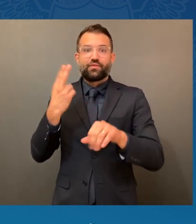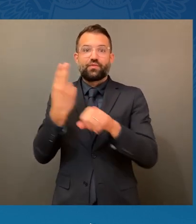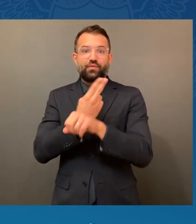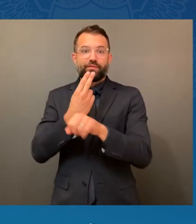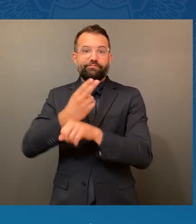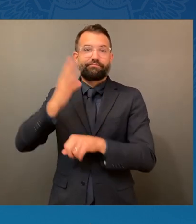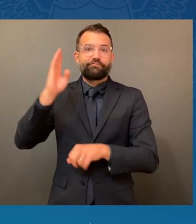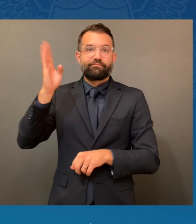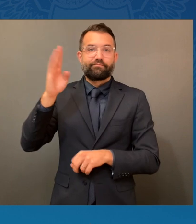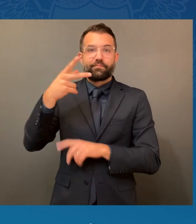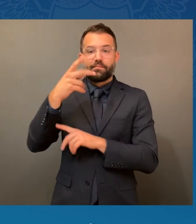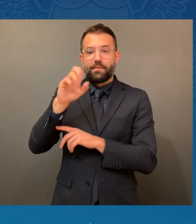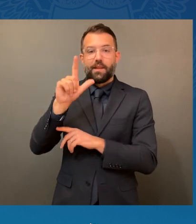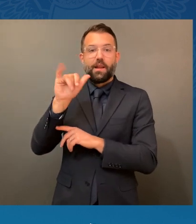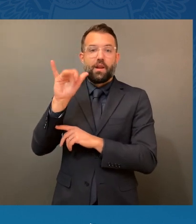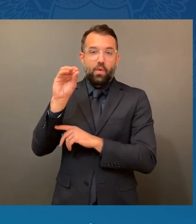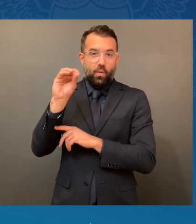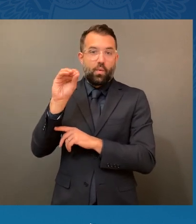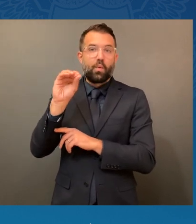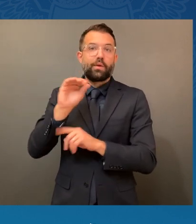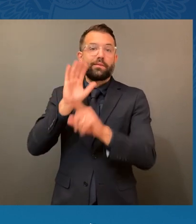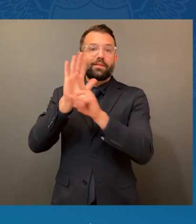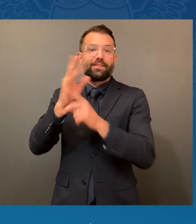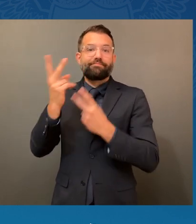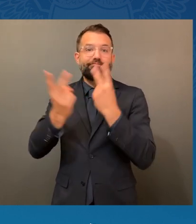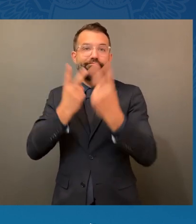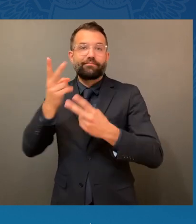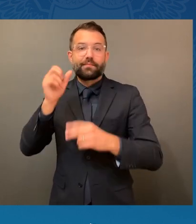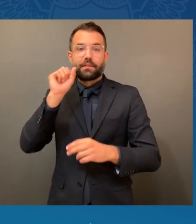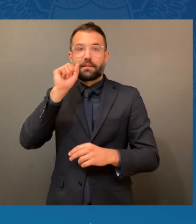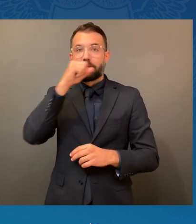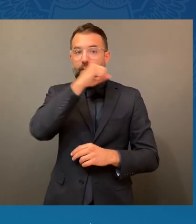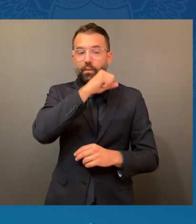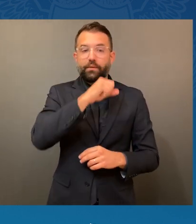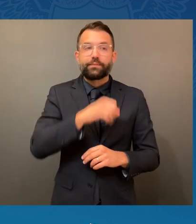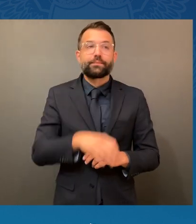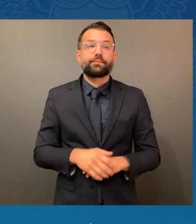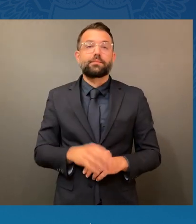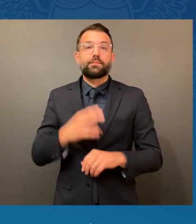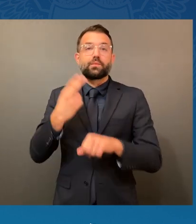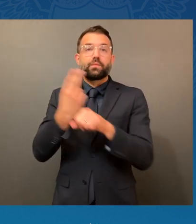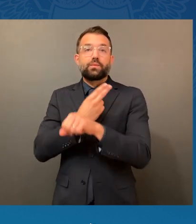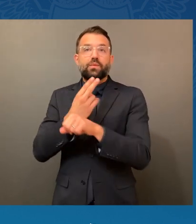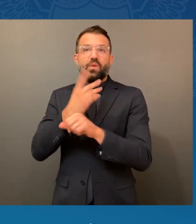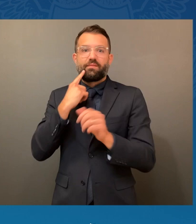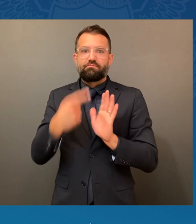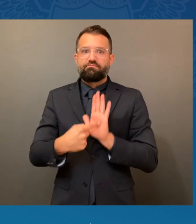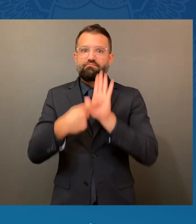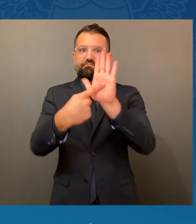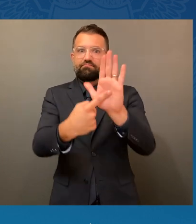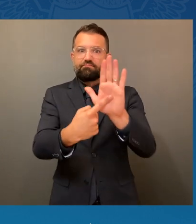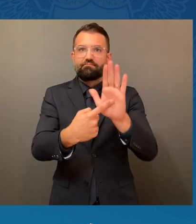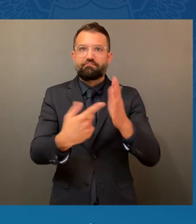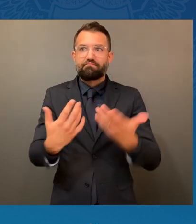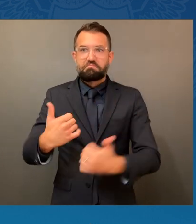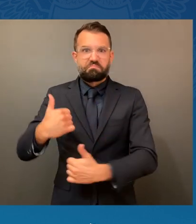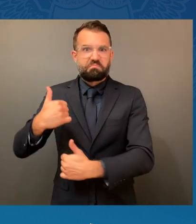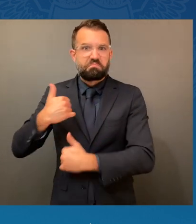for an unprecedented show of military force, a pressure campaign against Taiwan,